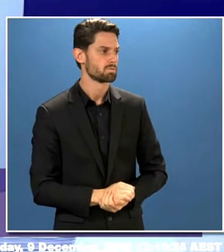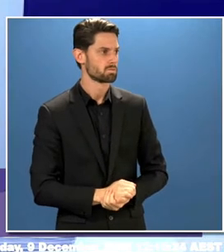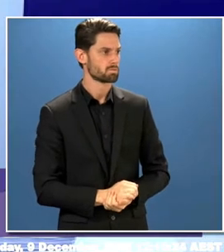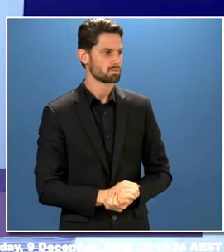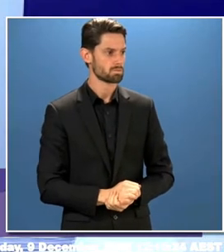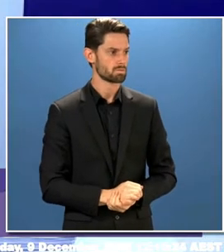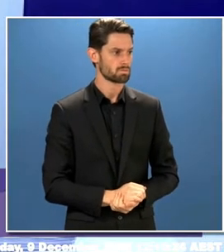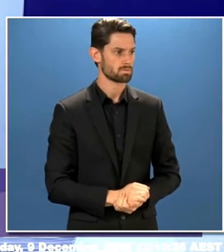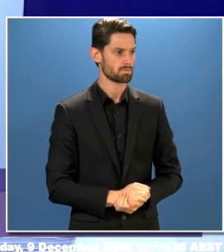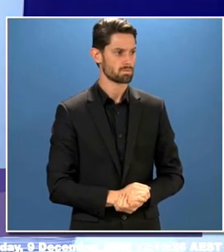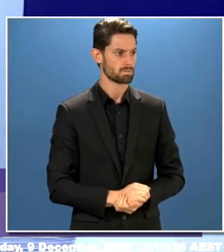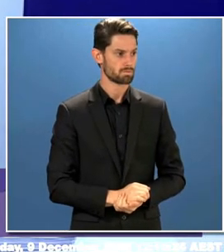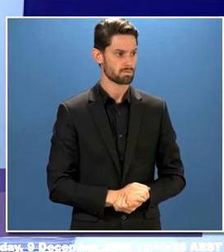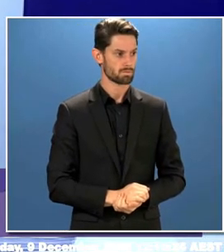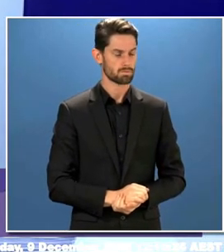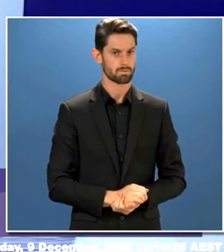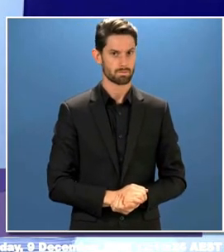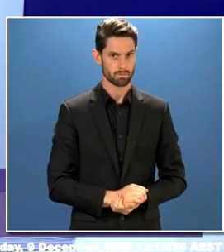Thank you. Ms Eastman.